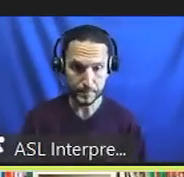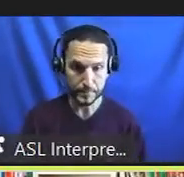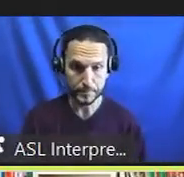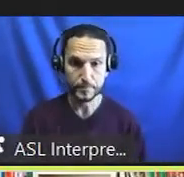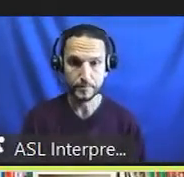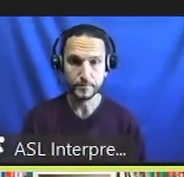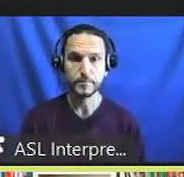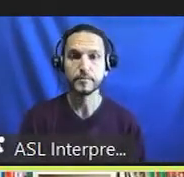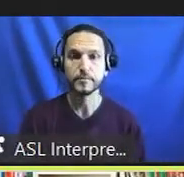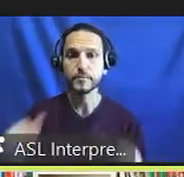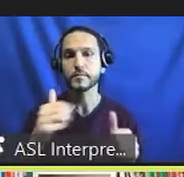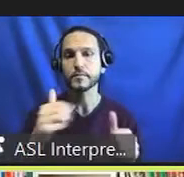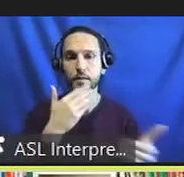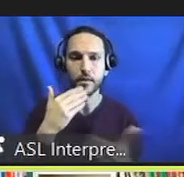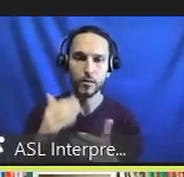So thank you very much.